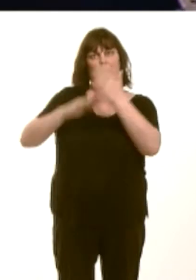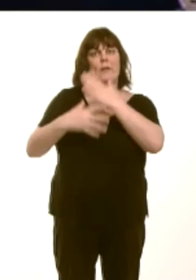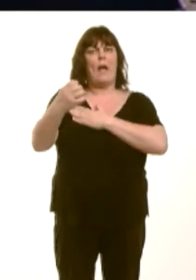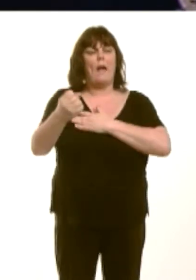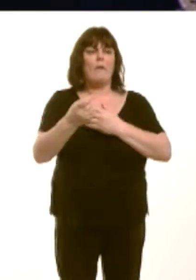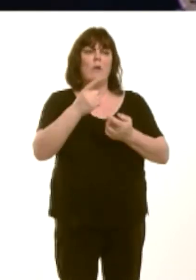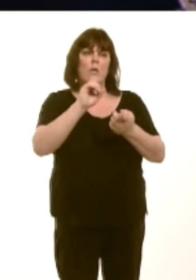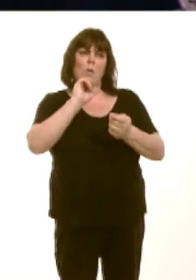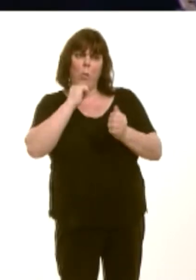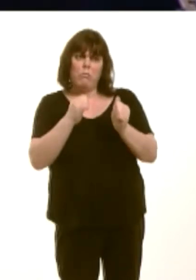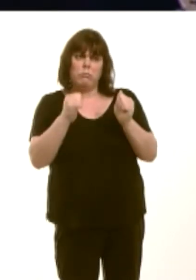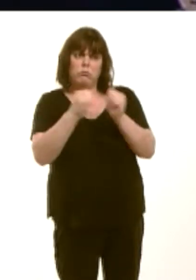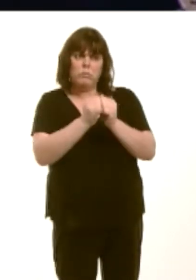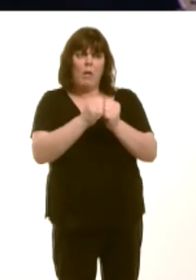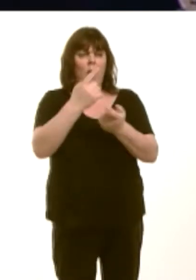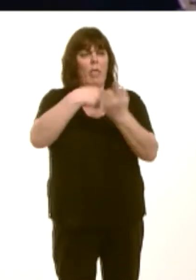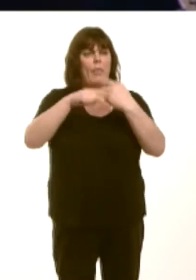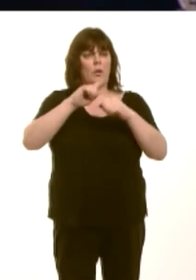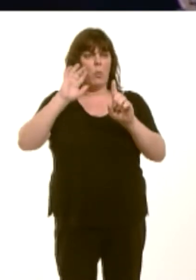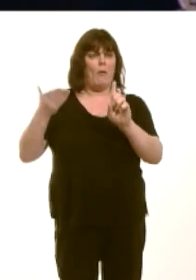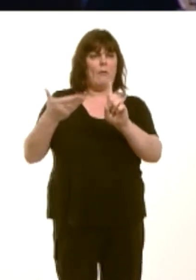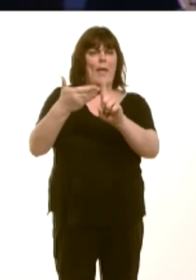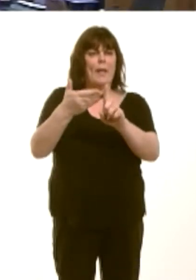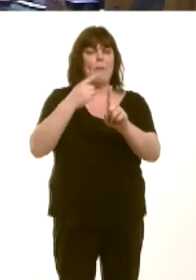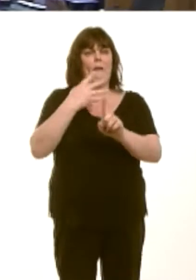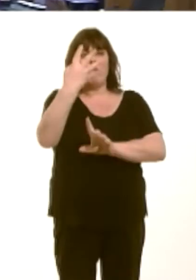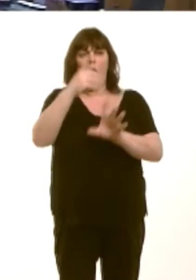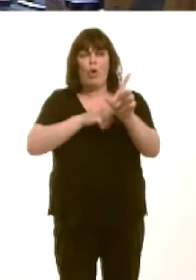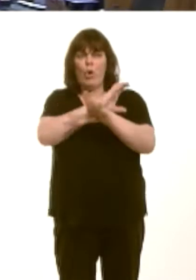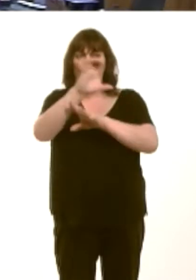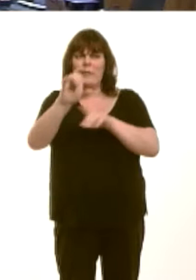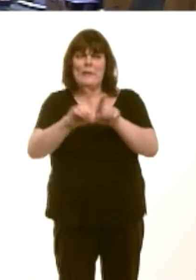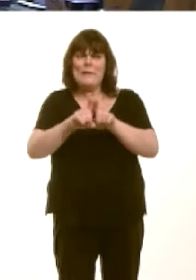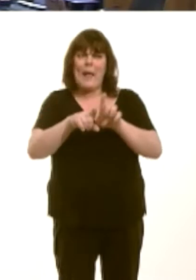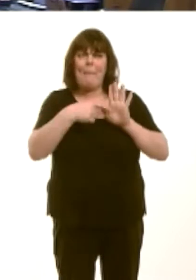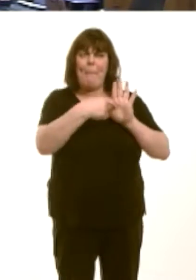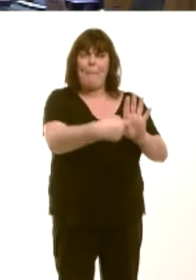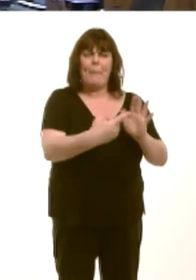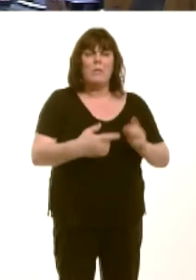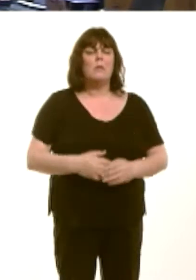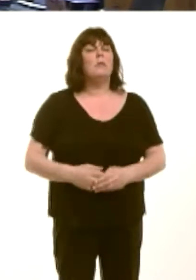needed, and agree to move to a four-year course? Carwyn Jones: Of course, this is one of the issues that weíre considering.